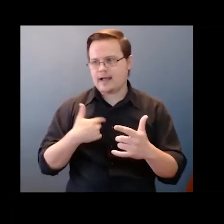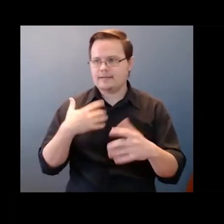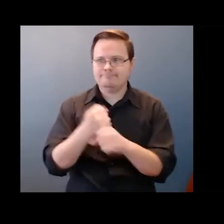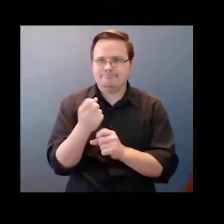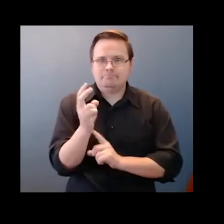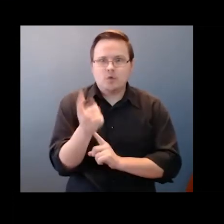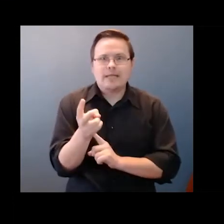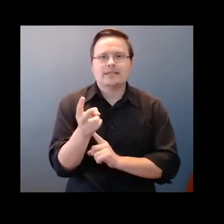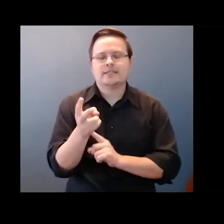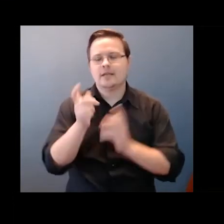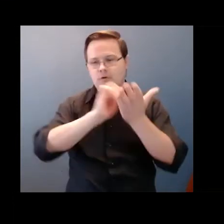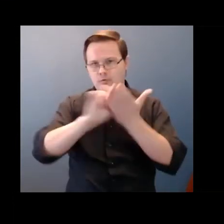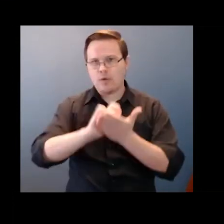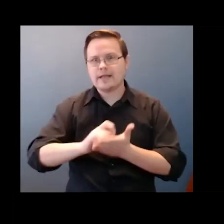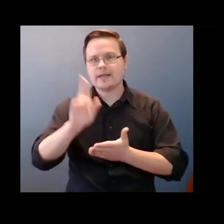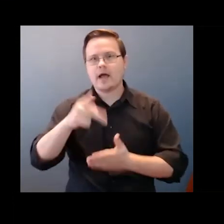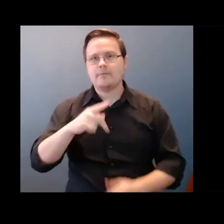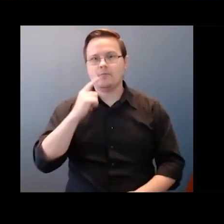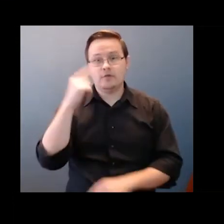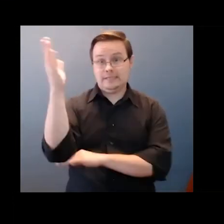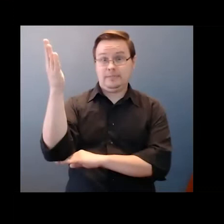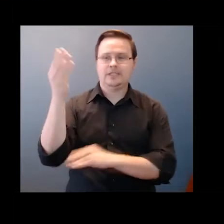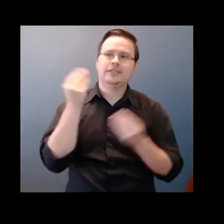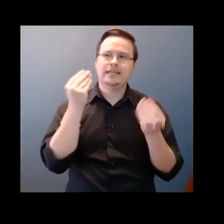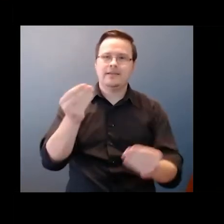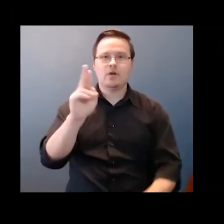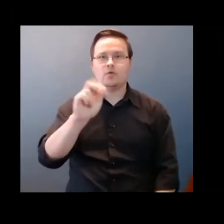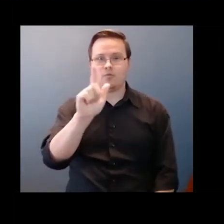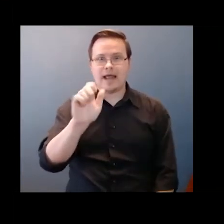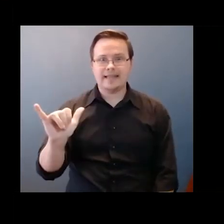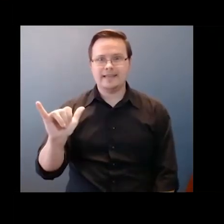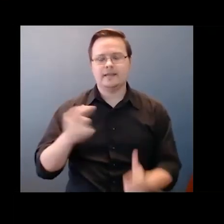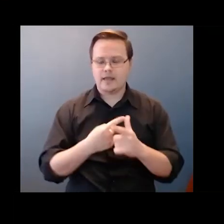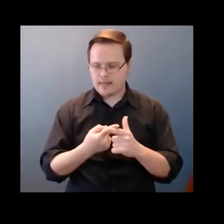writing it up as a speech to give it a rally. And then I just wrote an extended version and